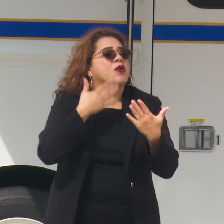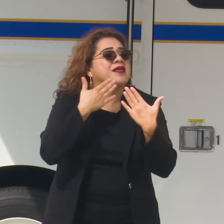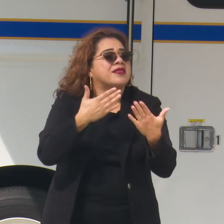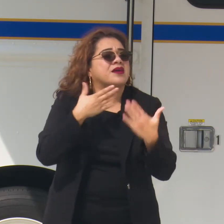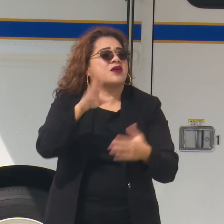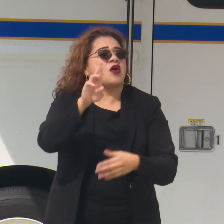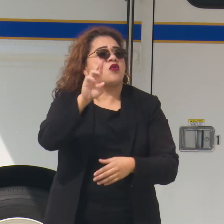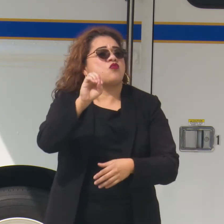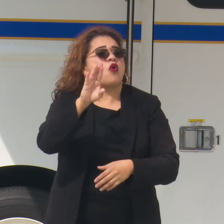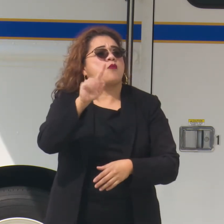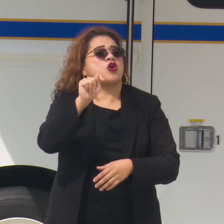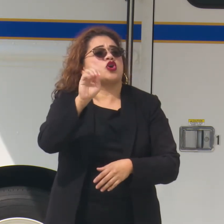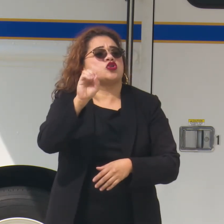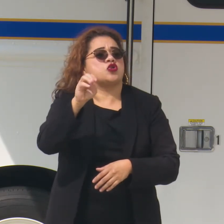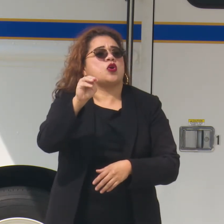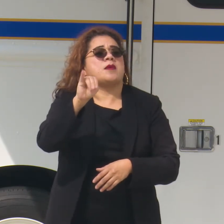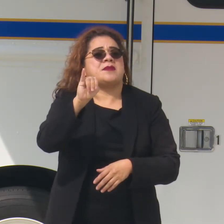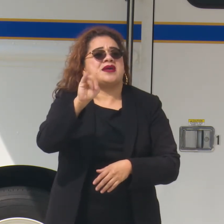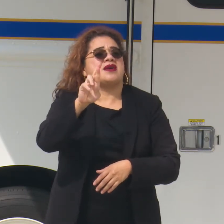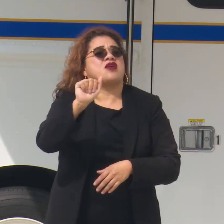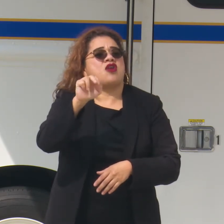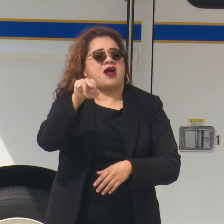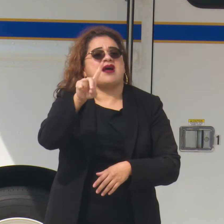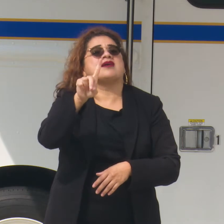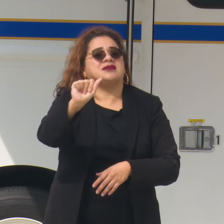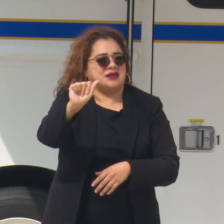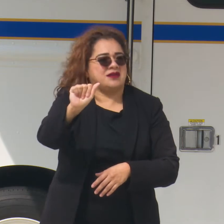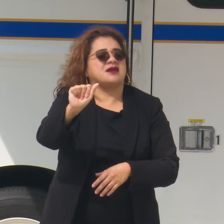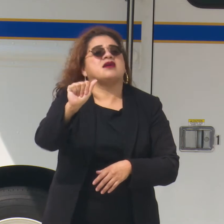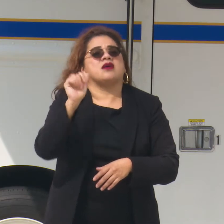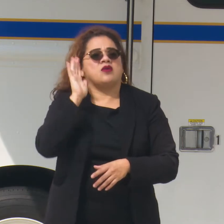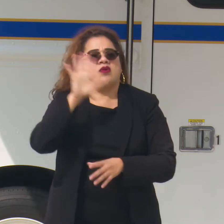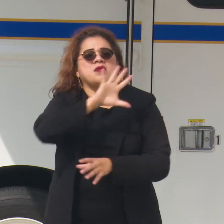who is going to also be part of this mobile clinic process in